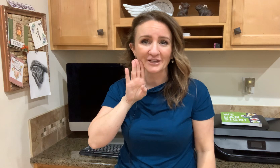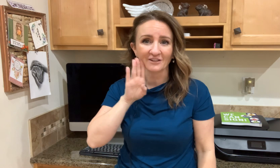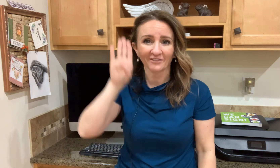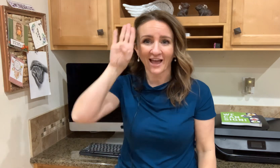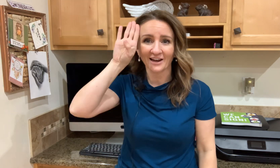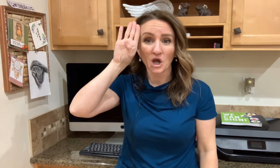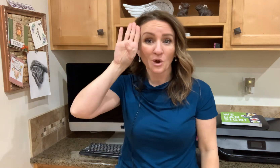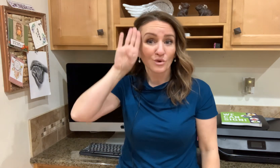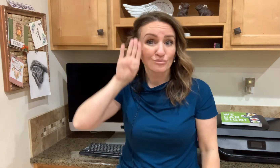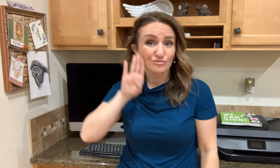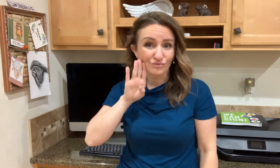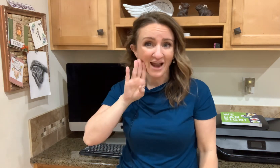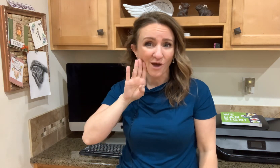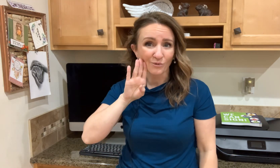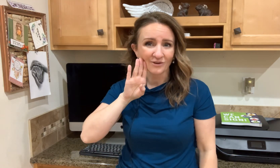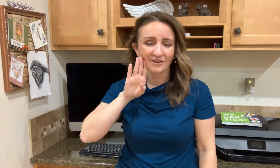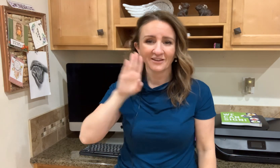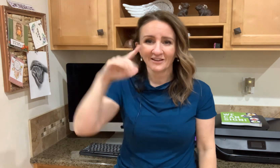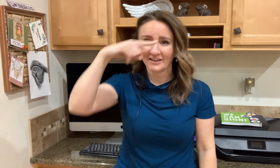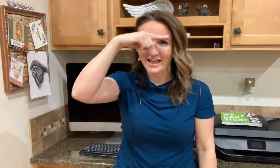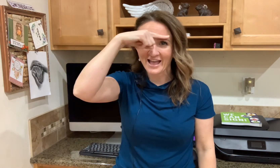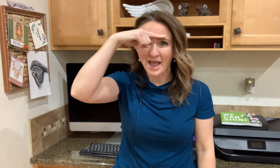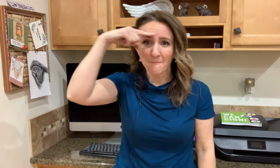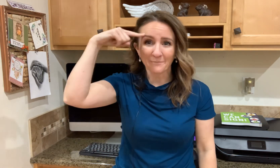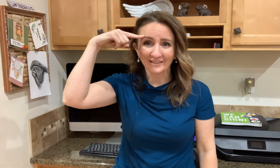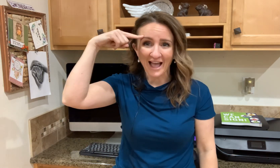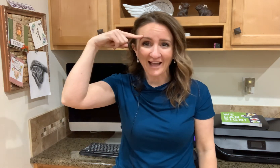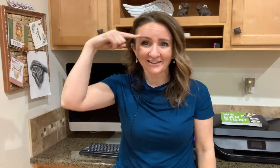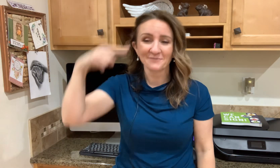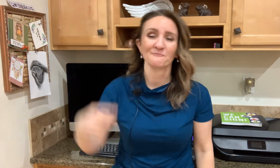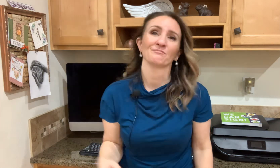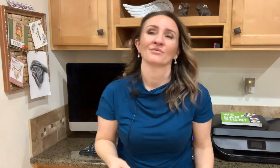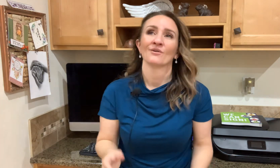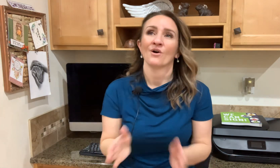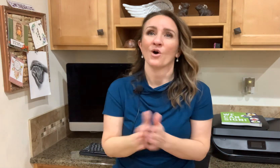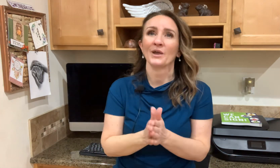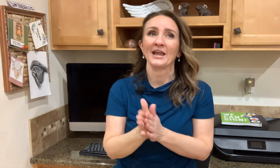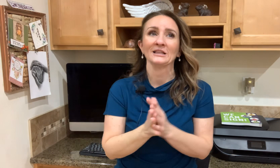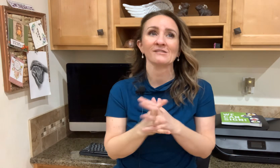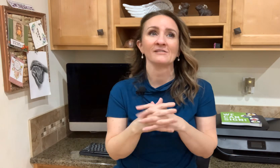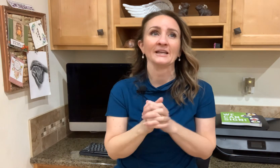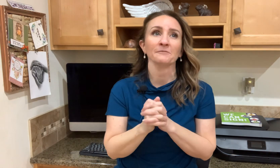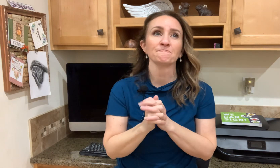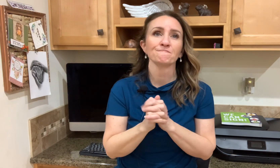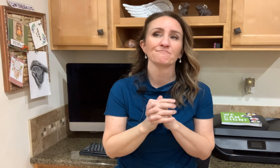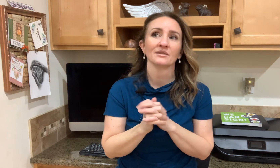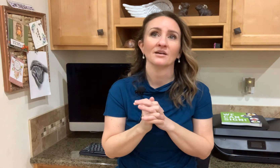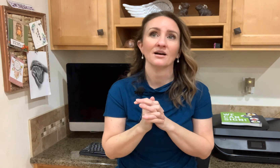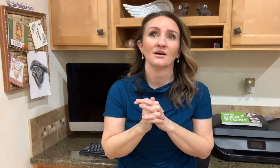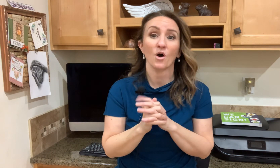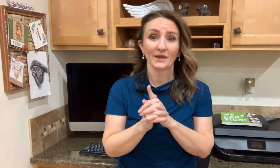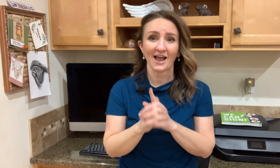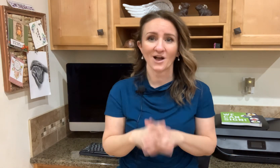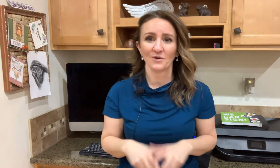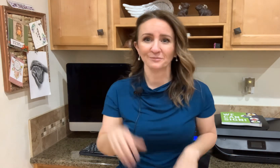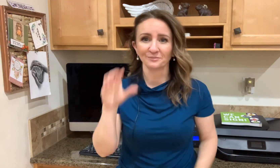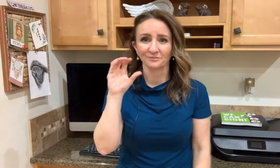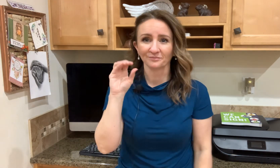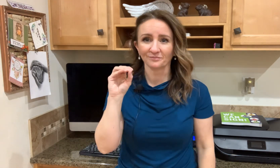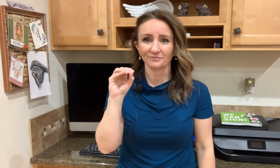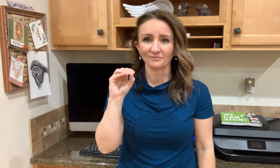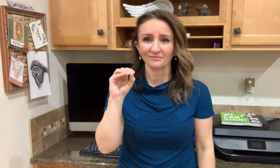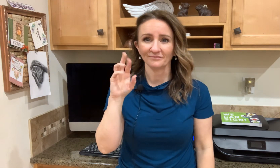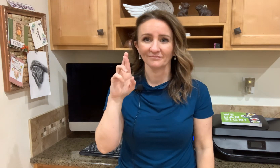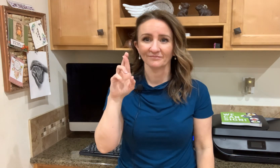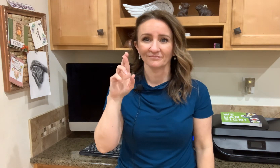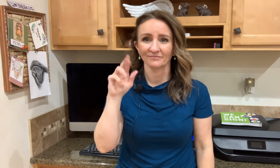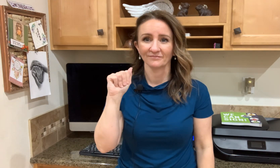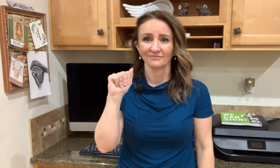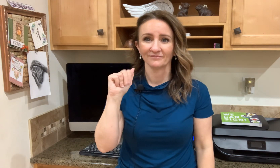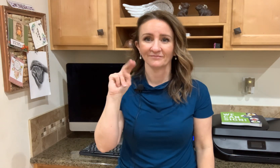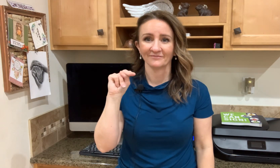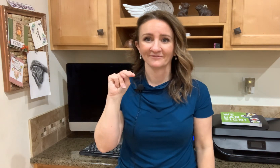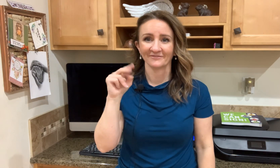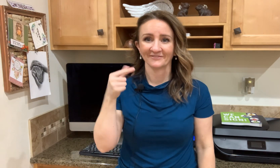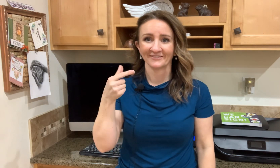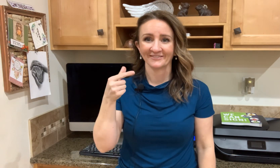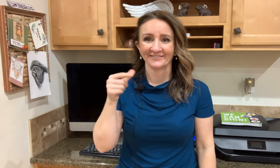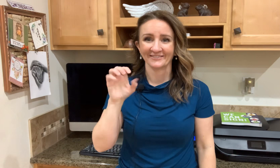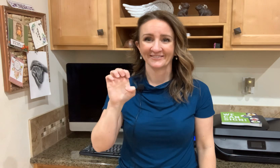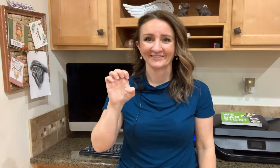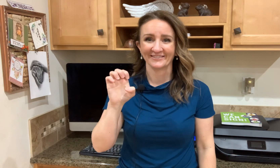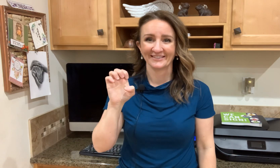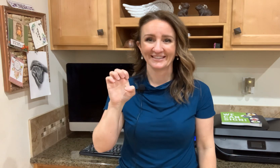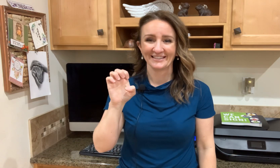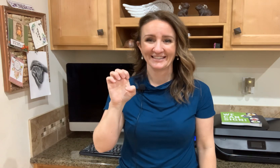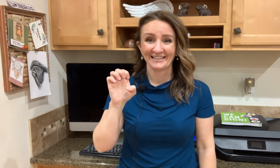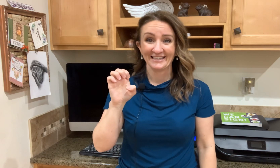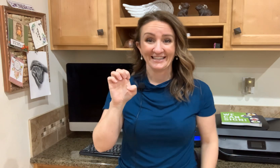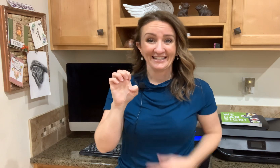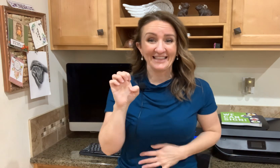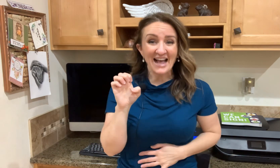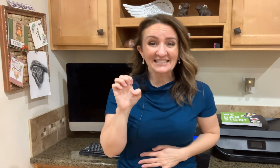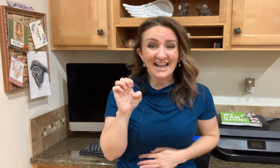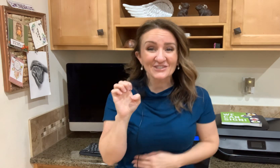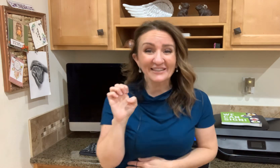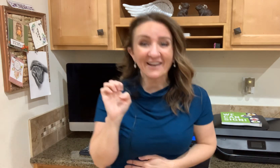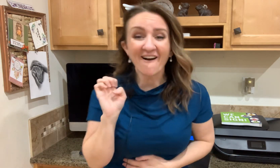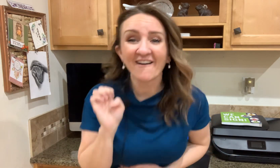like that, brown and black. Okay let's see, okay I got one that's actually a harder